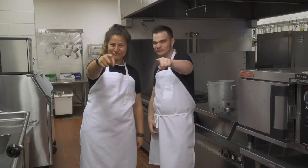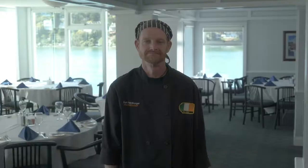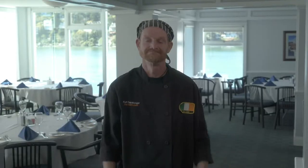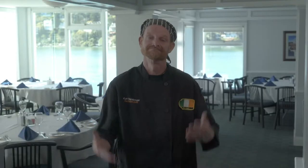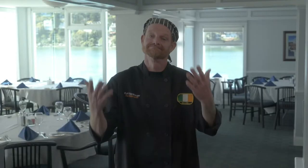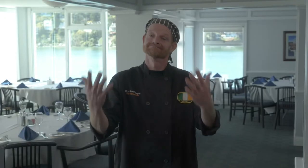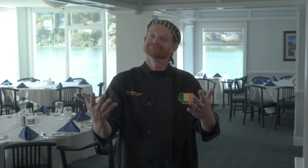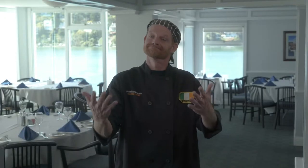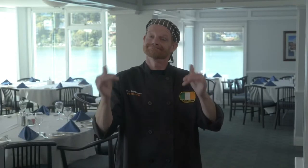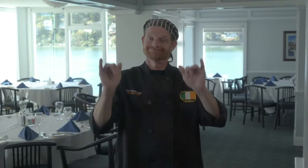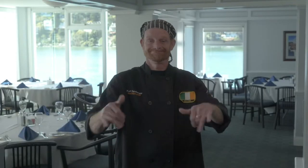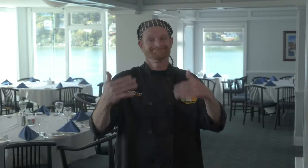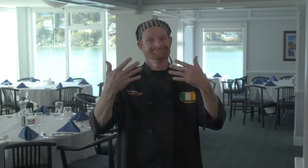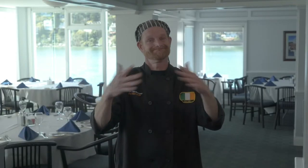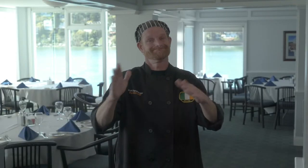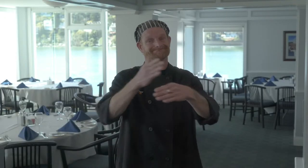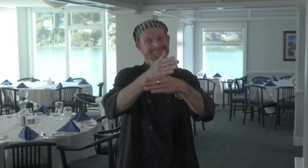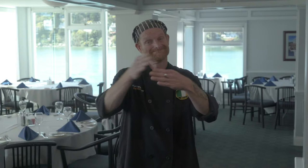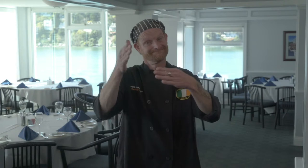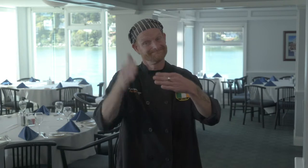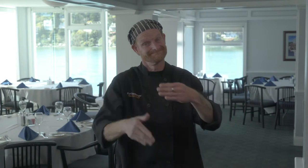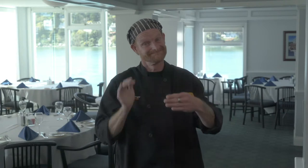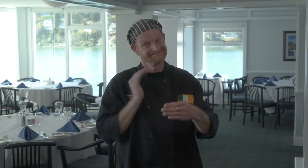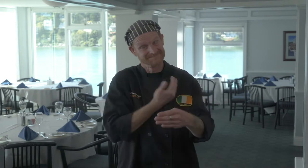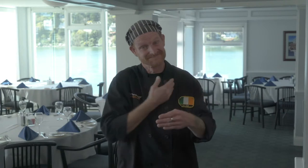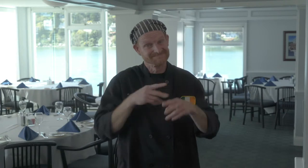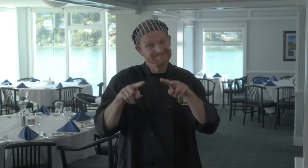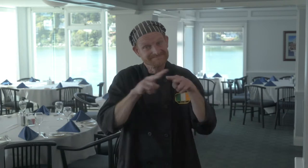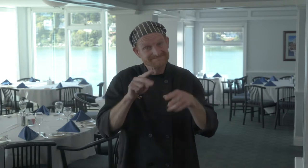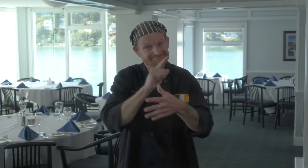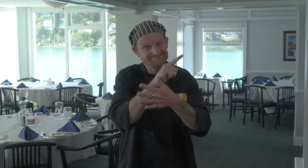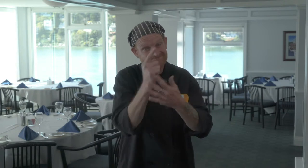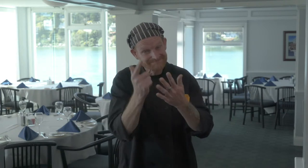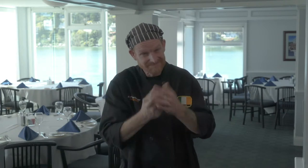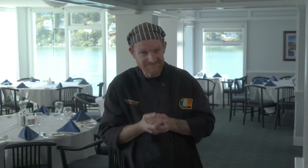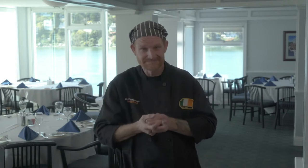That concludes our video series.